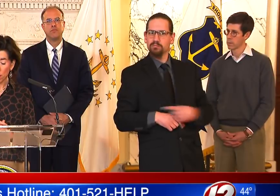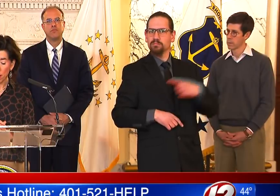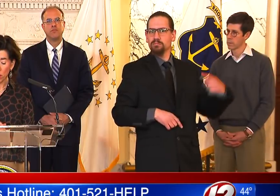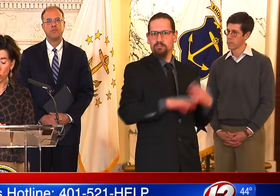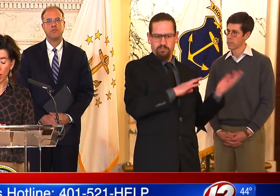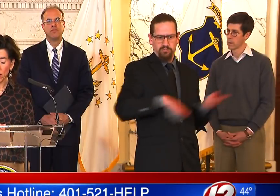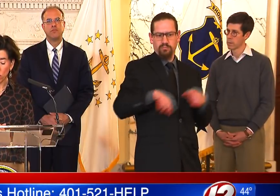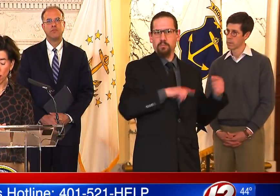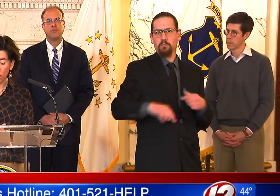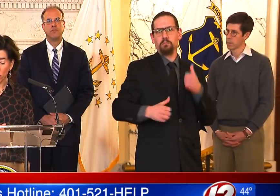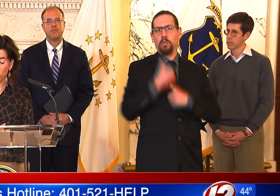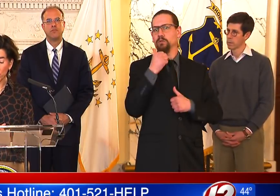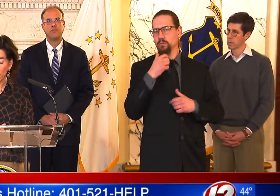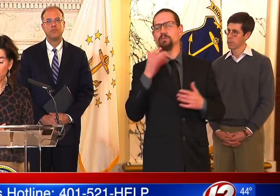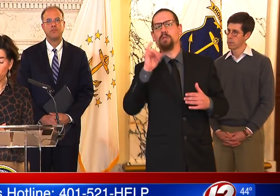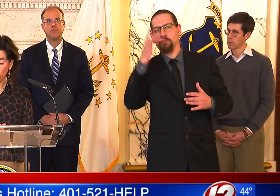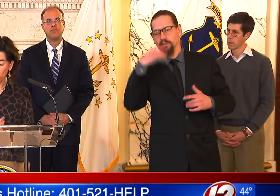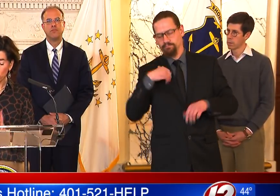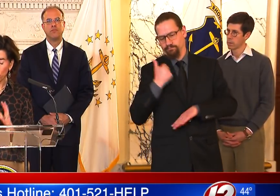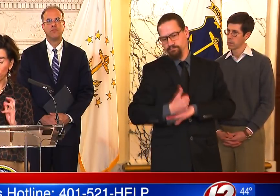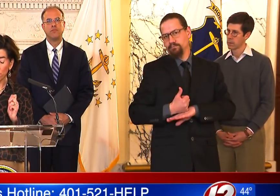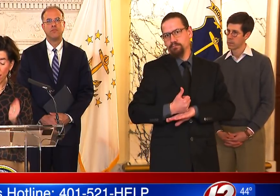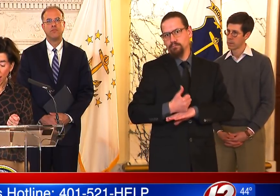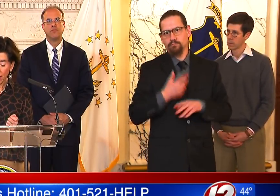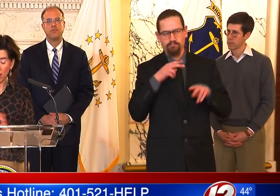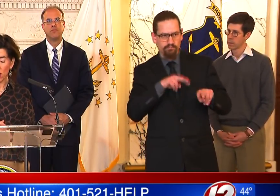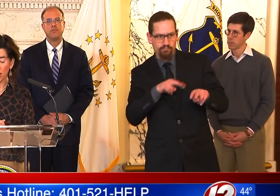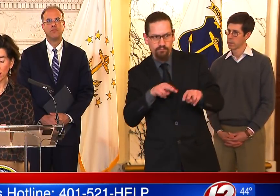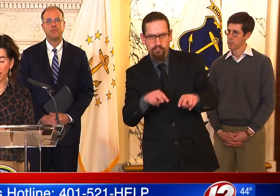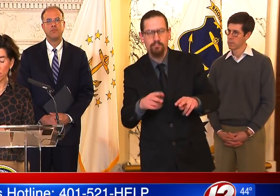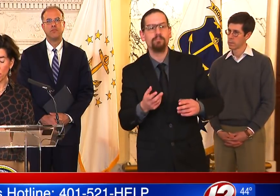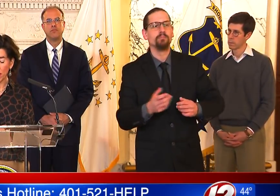THAT THEY ARE REQUIRED -- ORDERED INTO QUARANTINE FOR 14